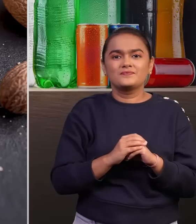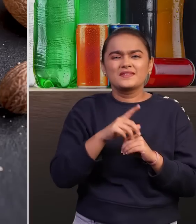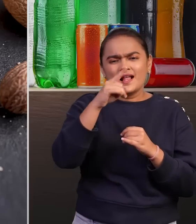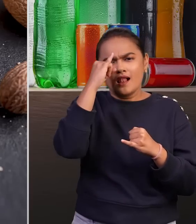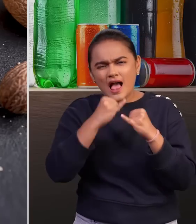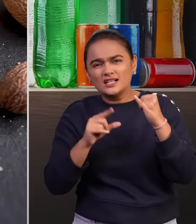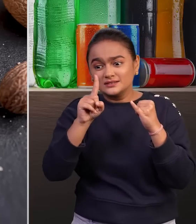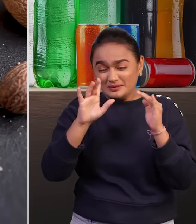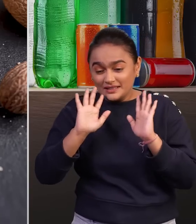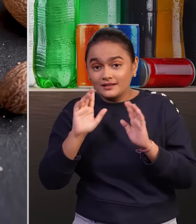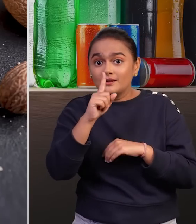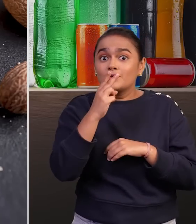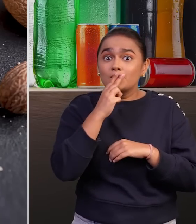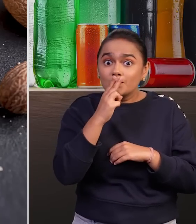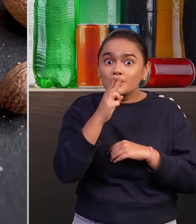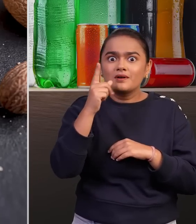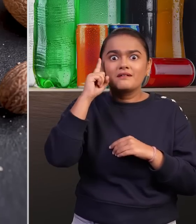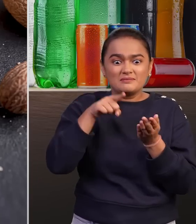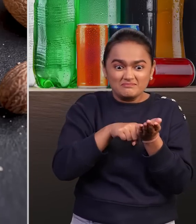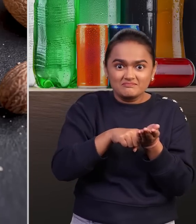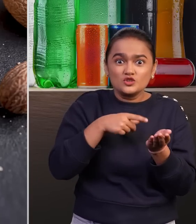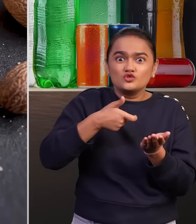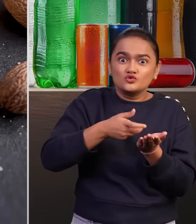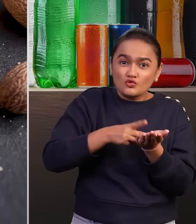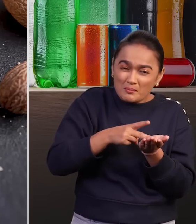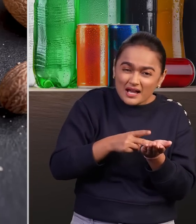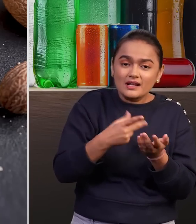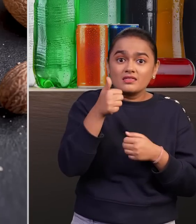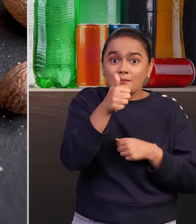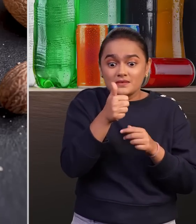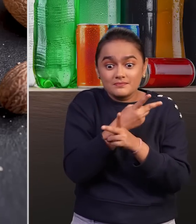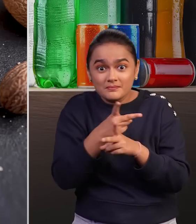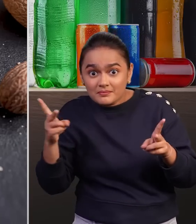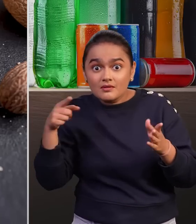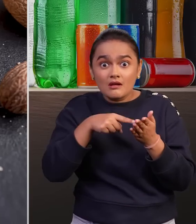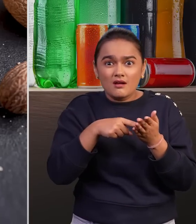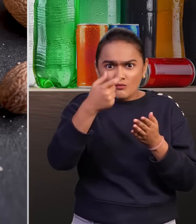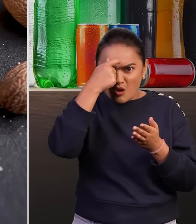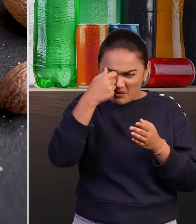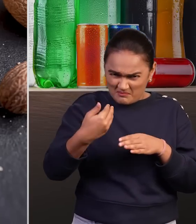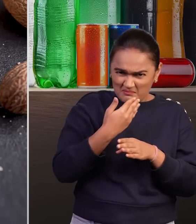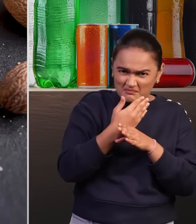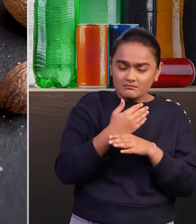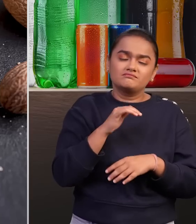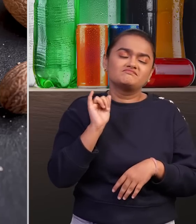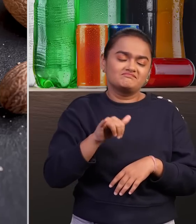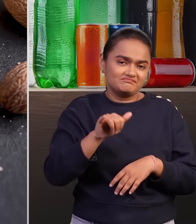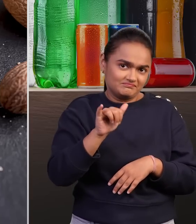Last but not the least, does smoking, tobacco, supari and soft drinks harm the teeth? Yes!